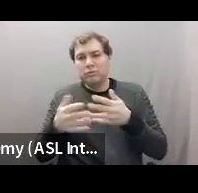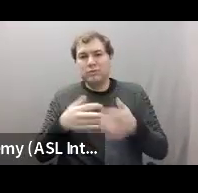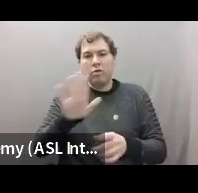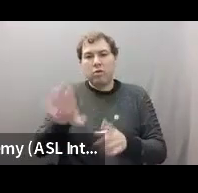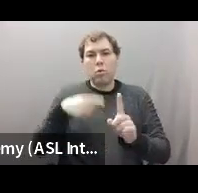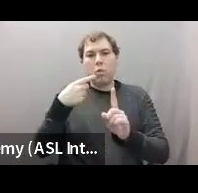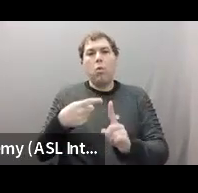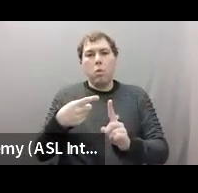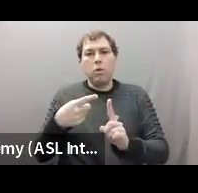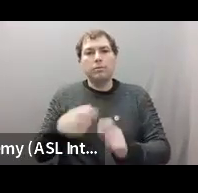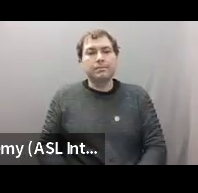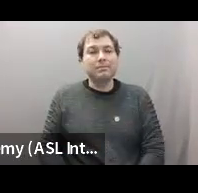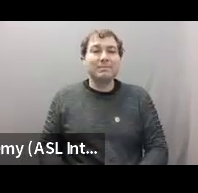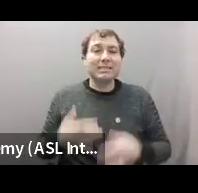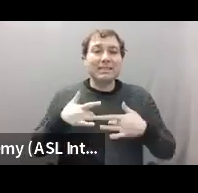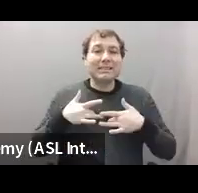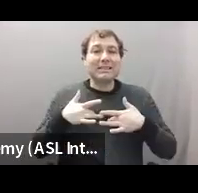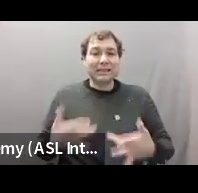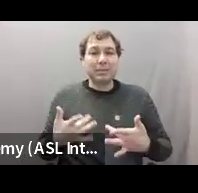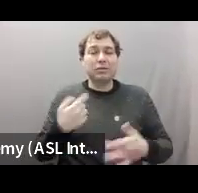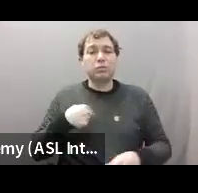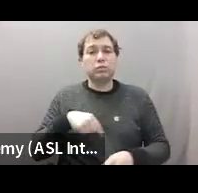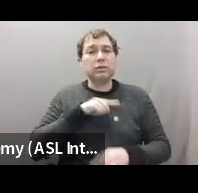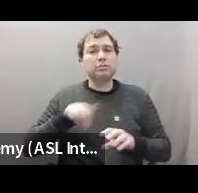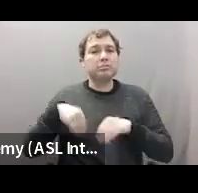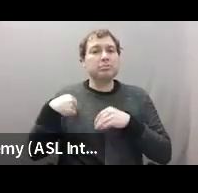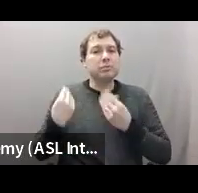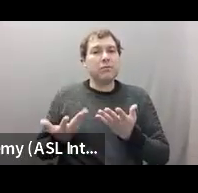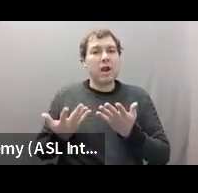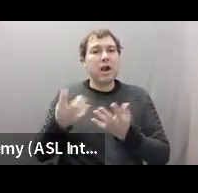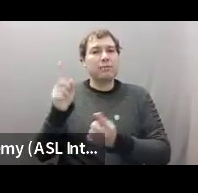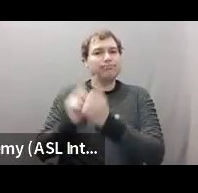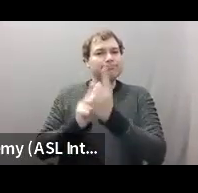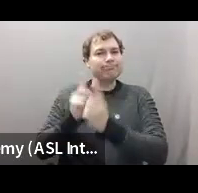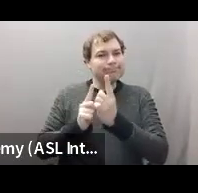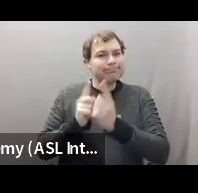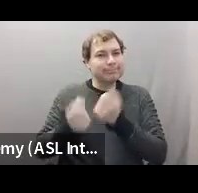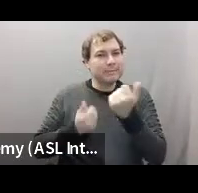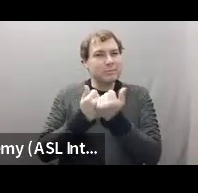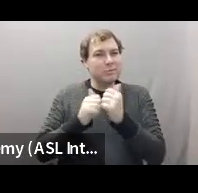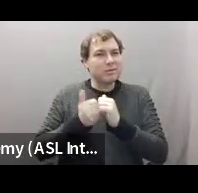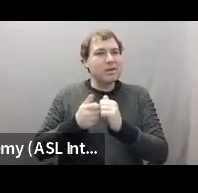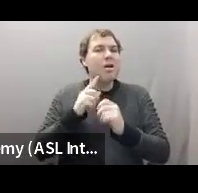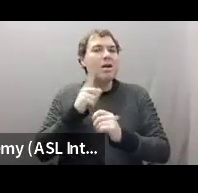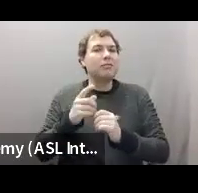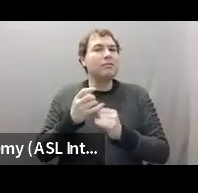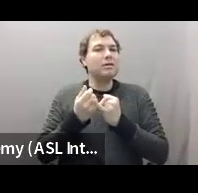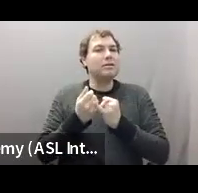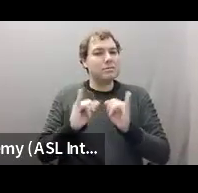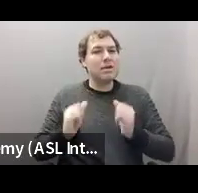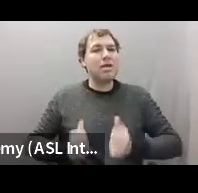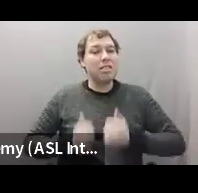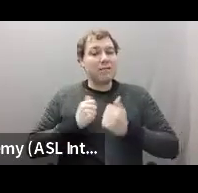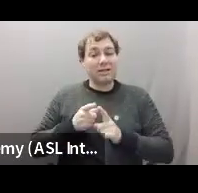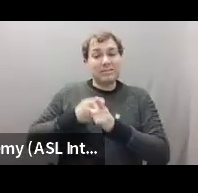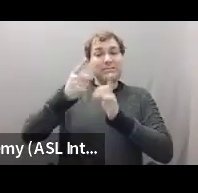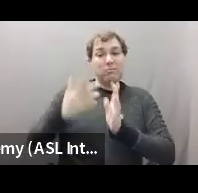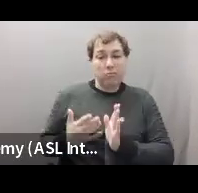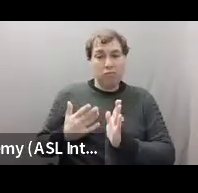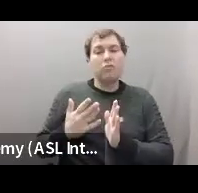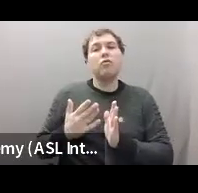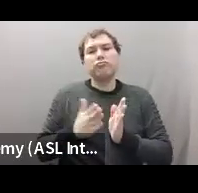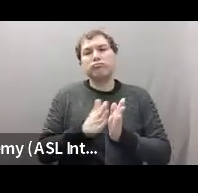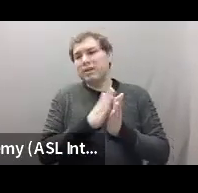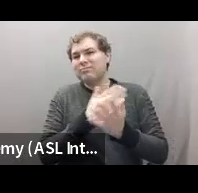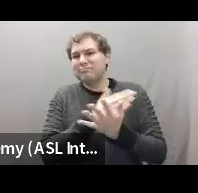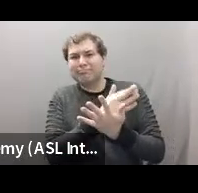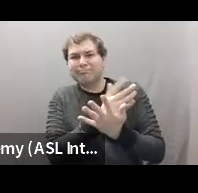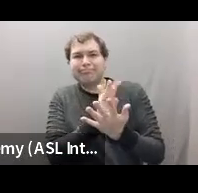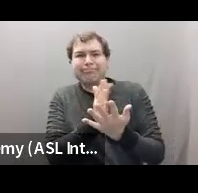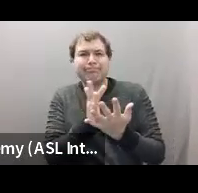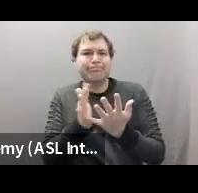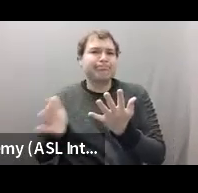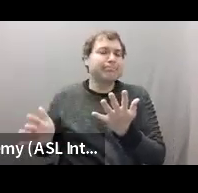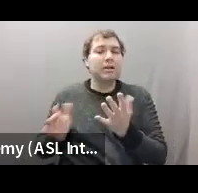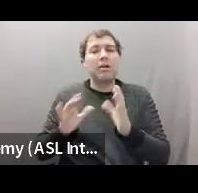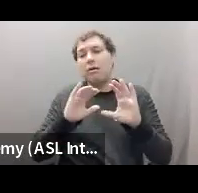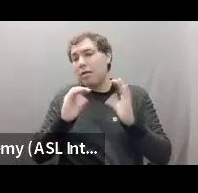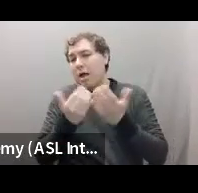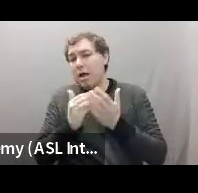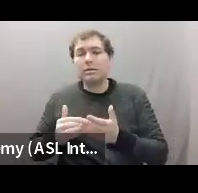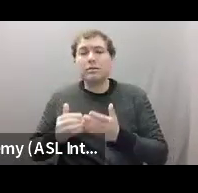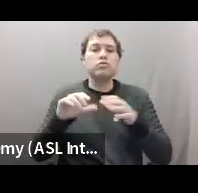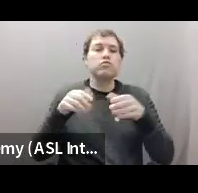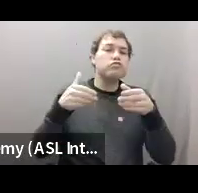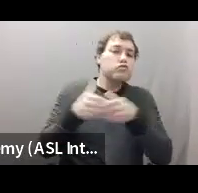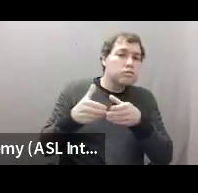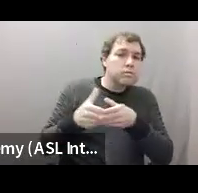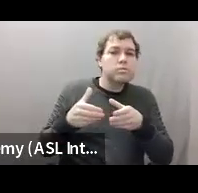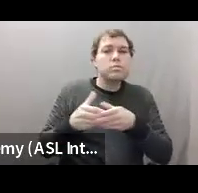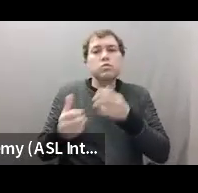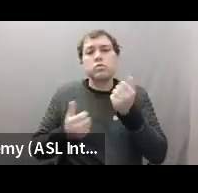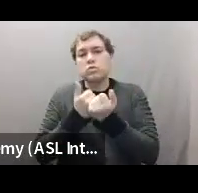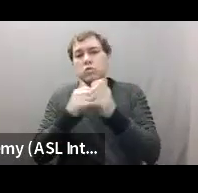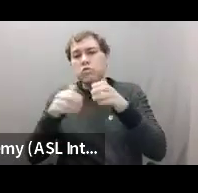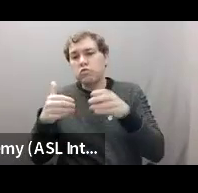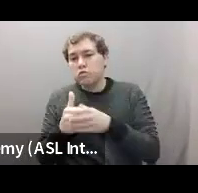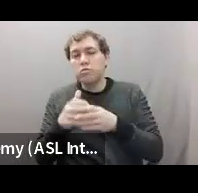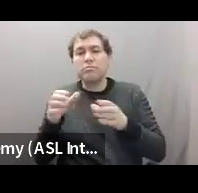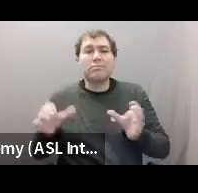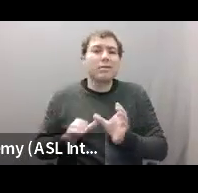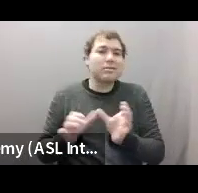Linda Pogue: so typically, we provide one on one support through independent living specialists. But then we have a wide variety of classes and groups and support groups and activities that are all based